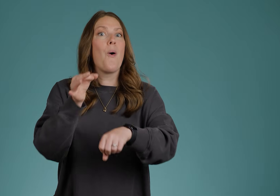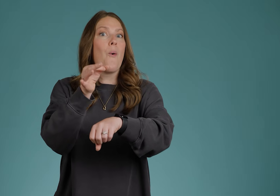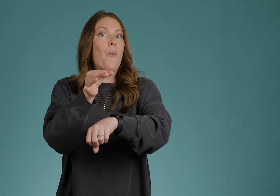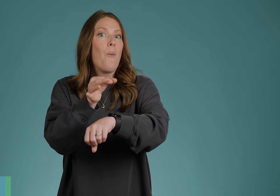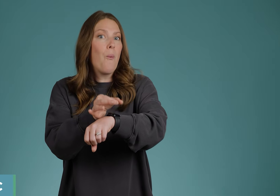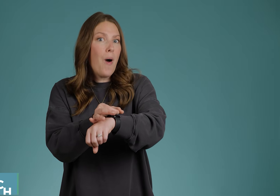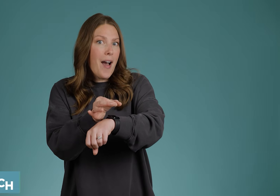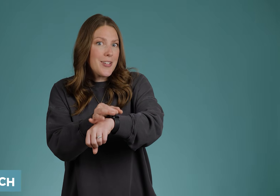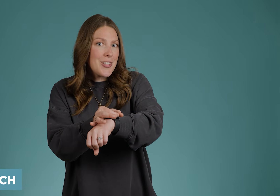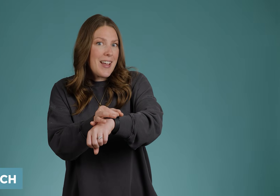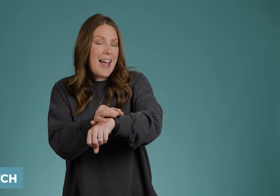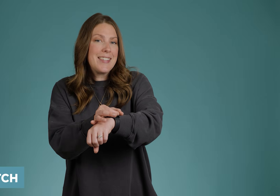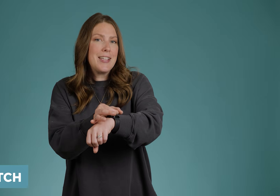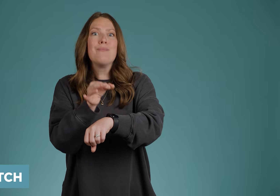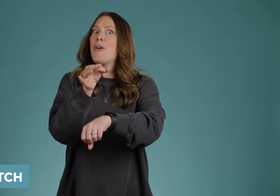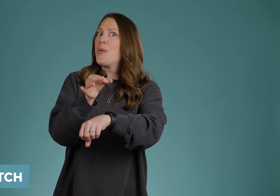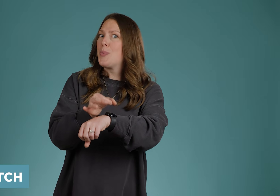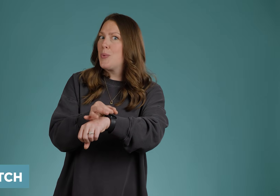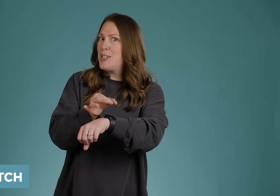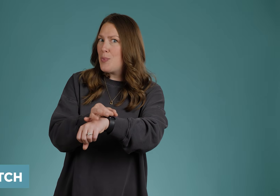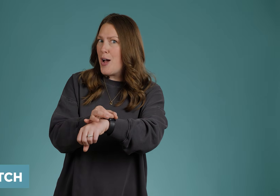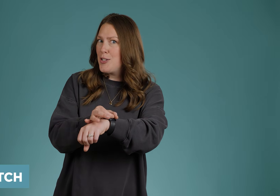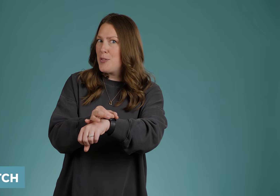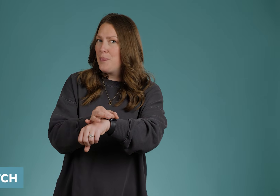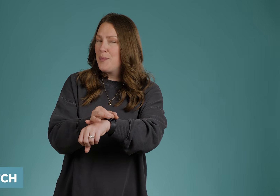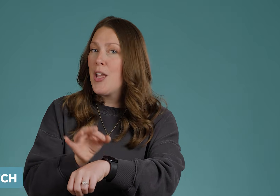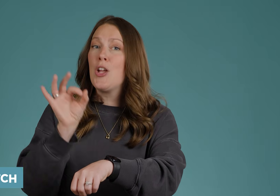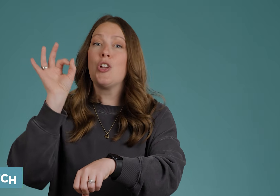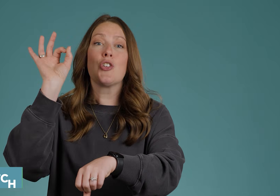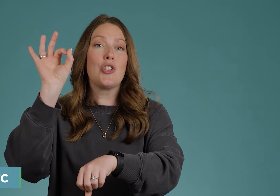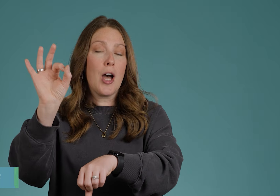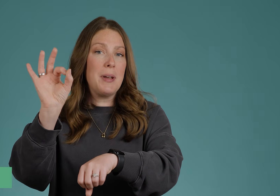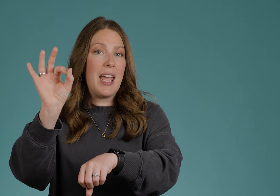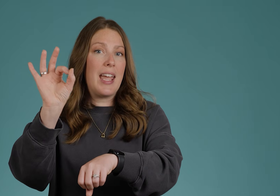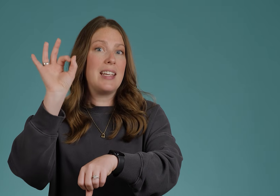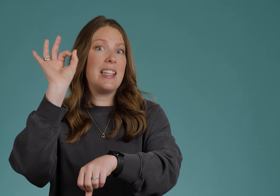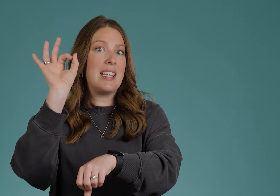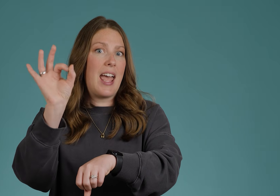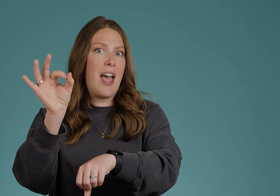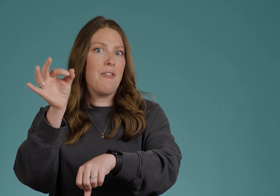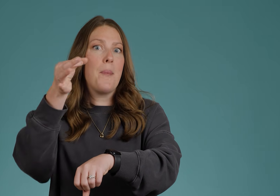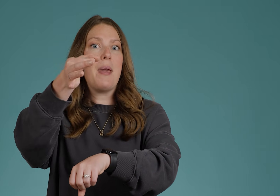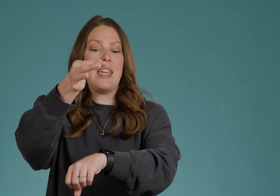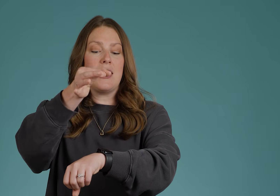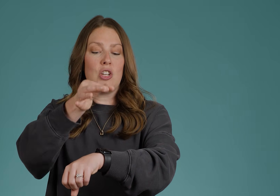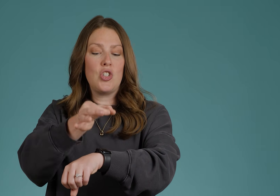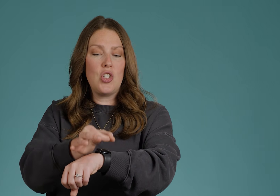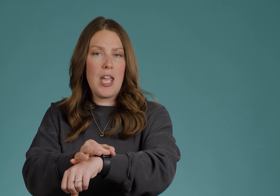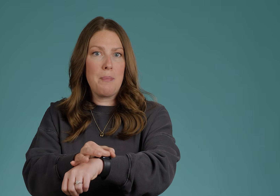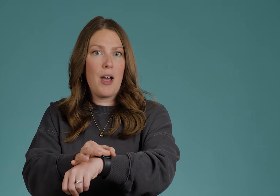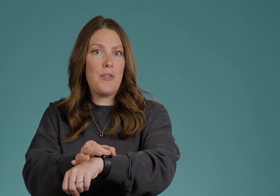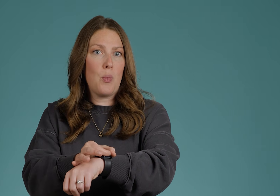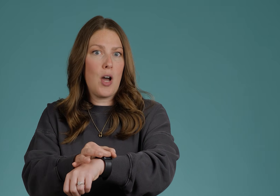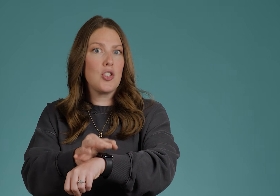Watch as in wristwatch. Your dominant hand is an F, making the shape of the watch,